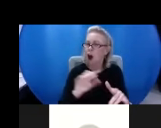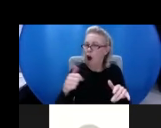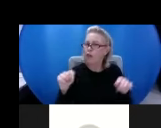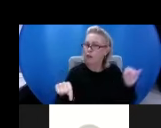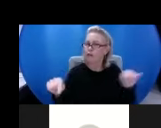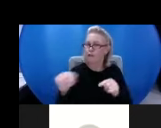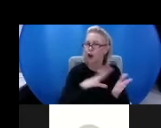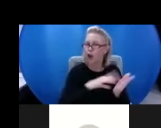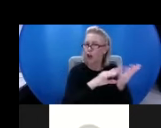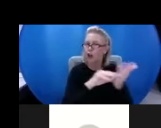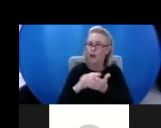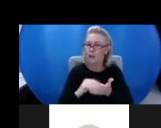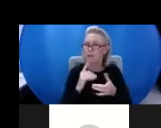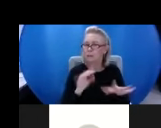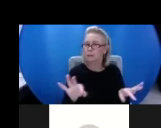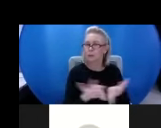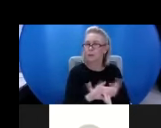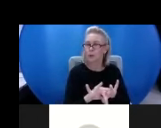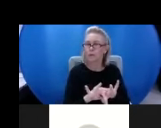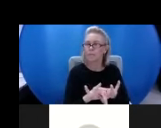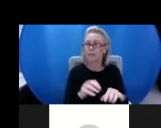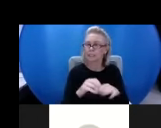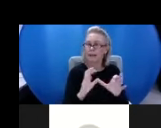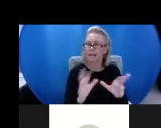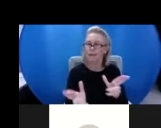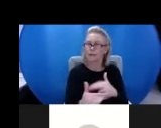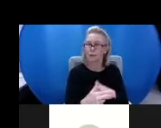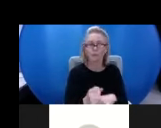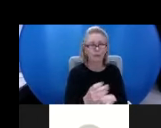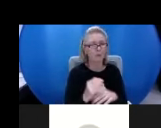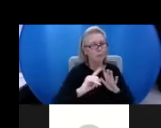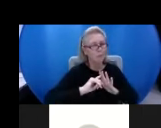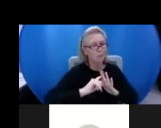to experience in the classroom setting. Like, at the beginning of the year Professor Smith like